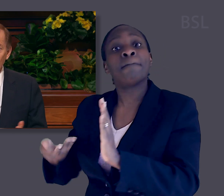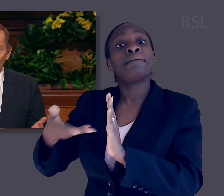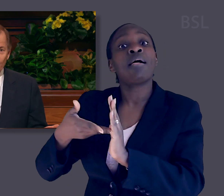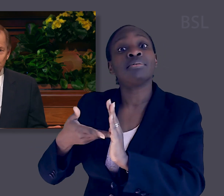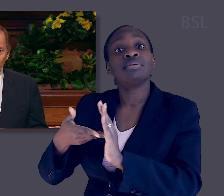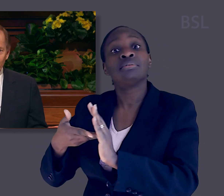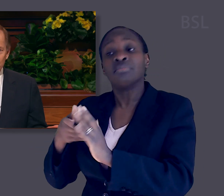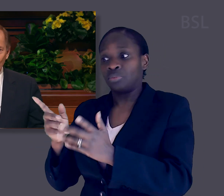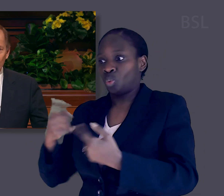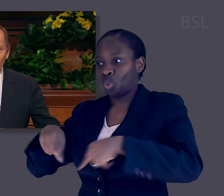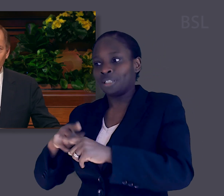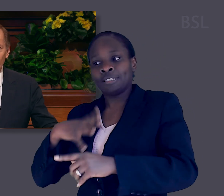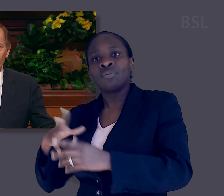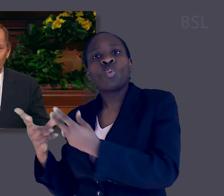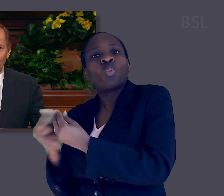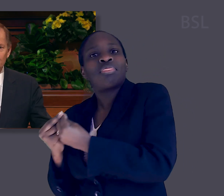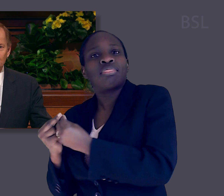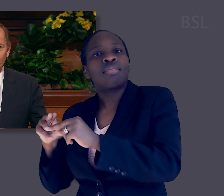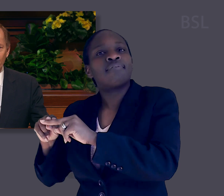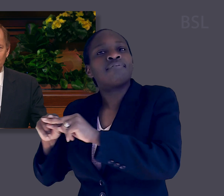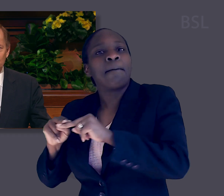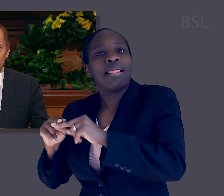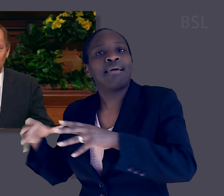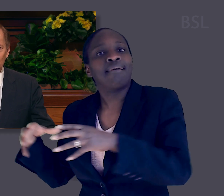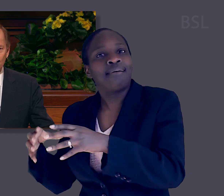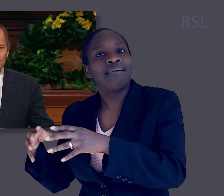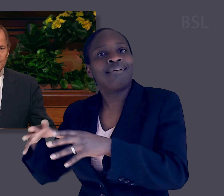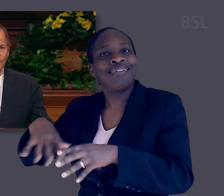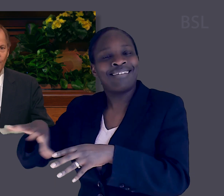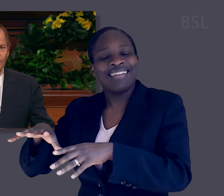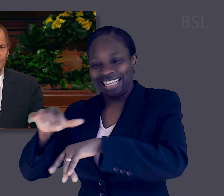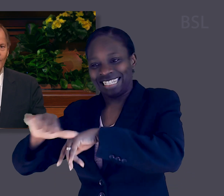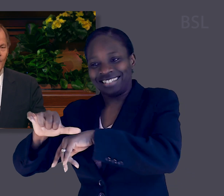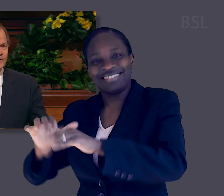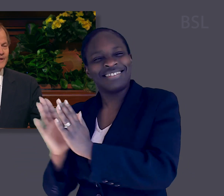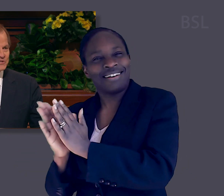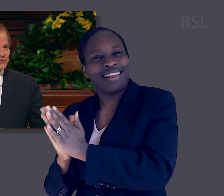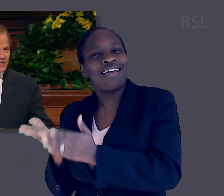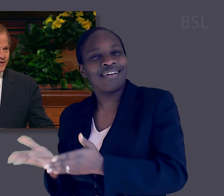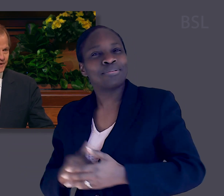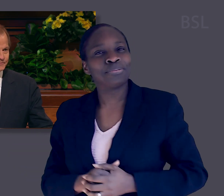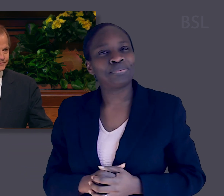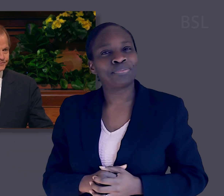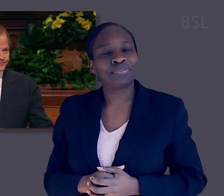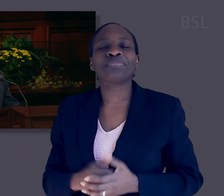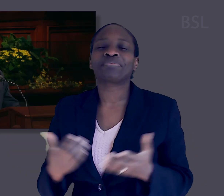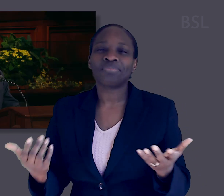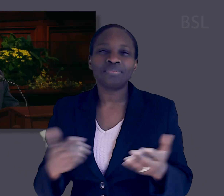they also gave us more time with our families and friends to do so on Easter Sunday.